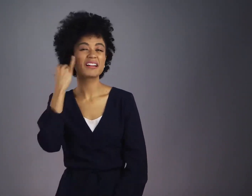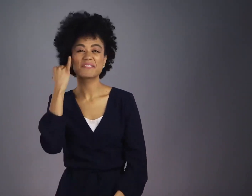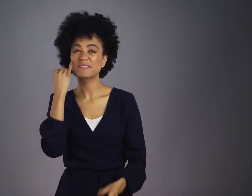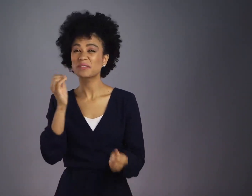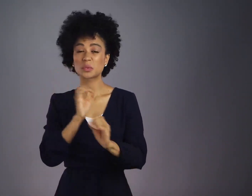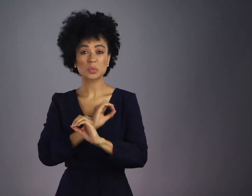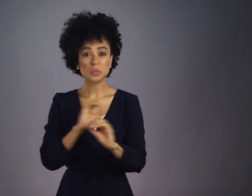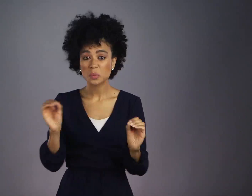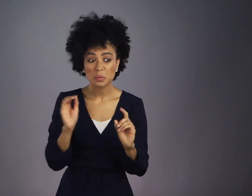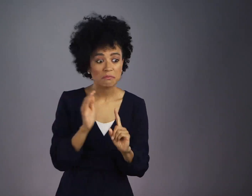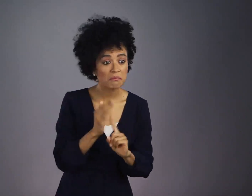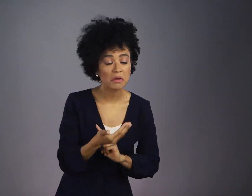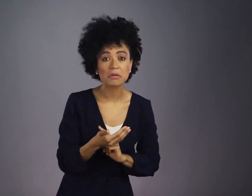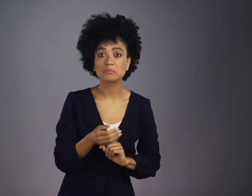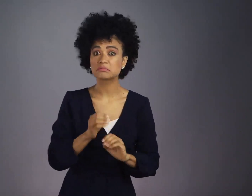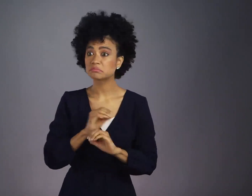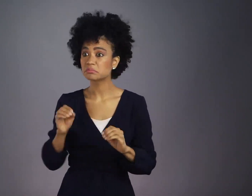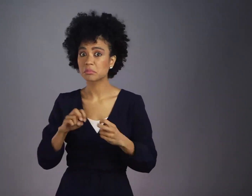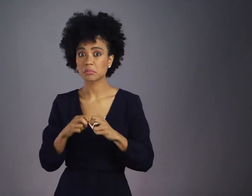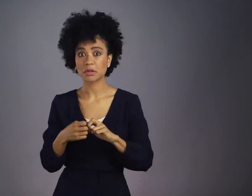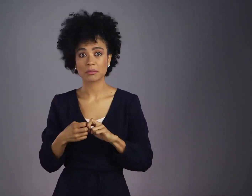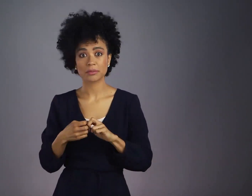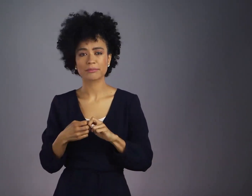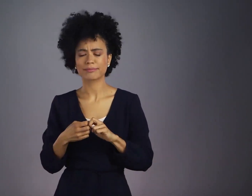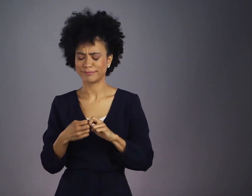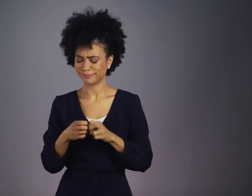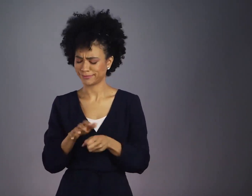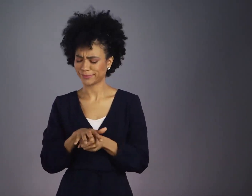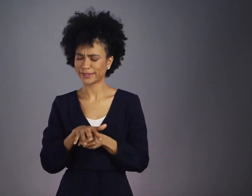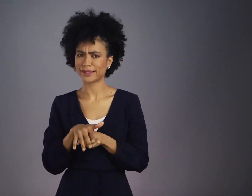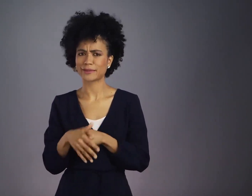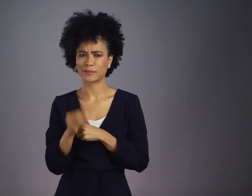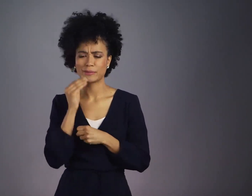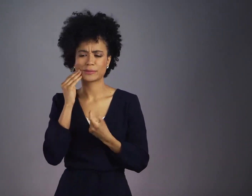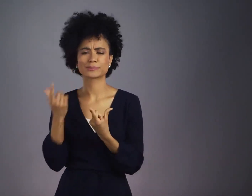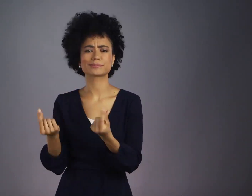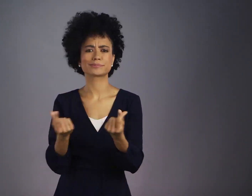If we have no such complication, there is plenty we should do at home.